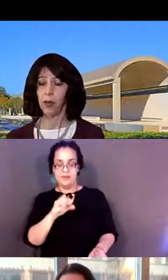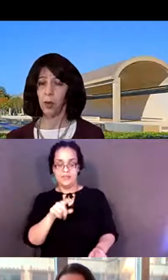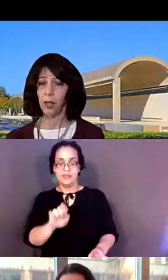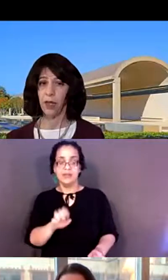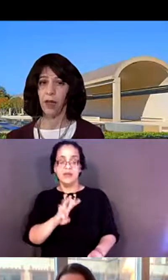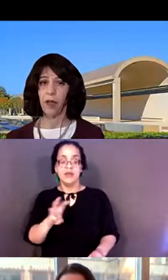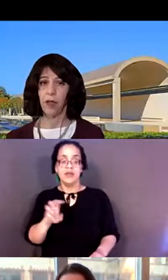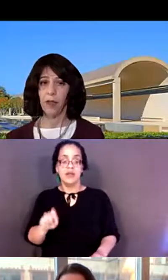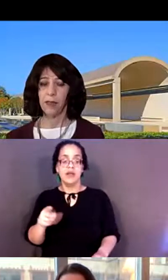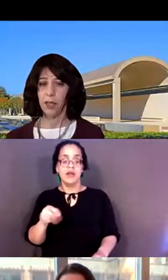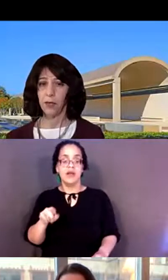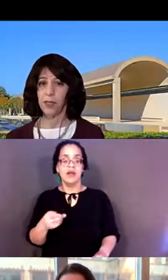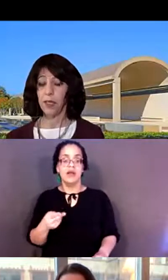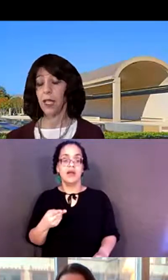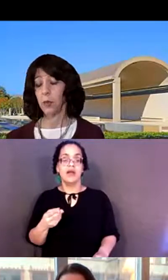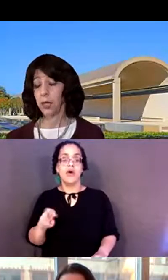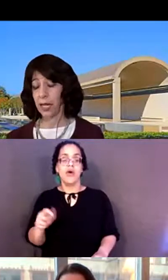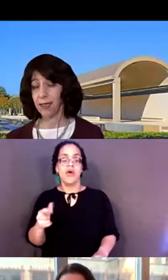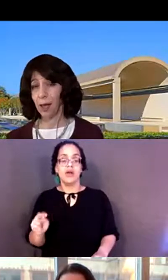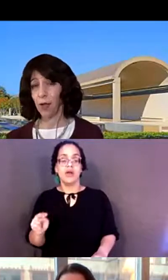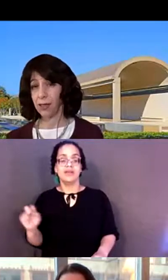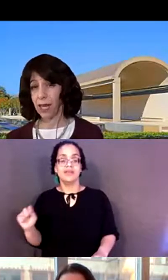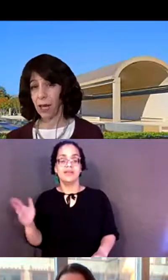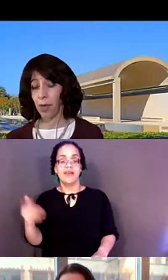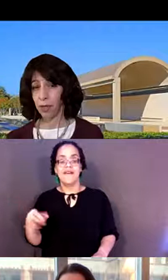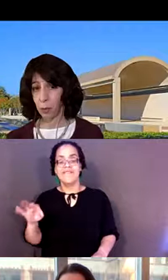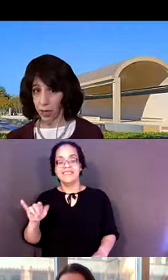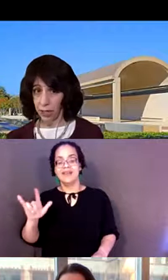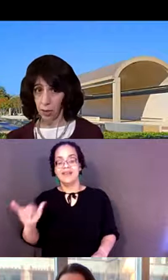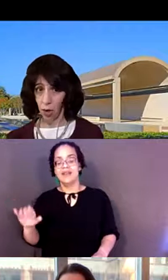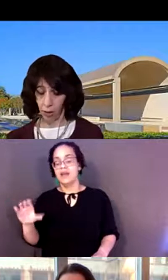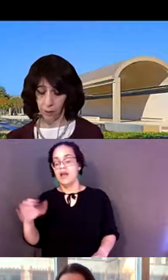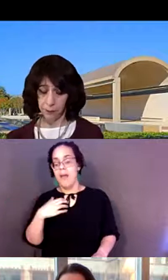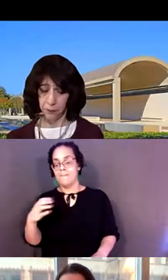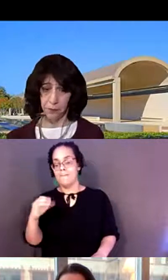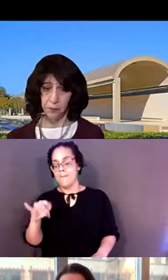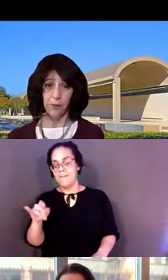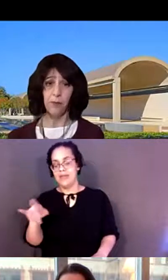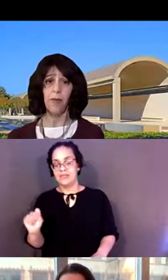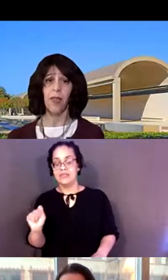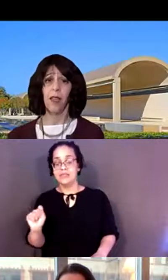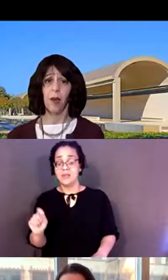oregon dot org slash facility complaints. And what I'll say